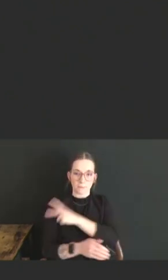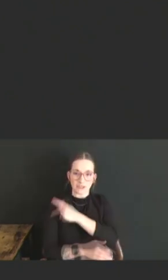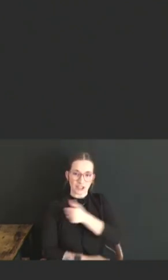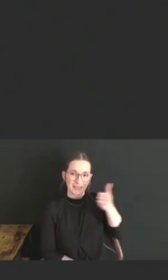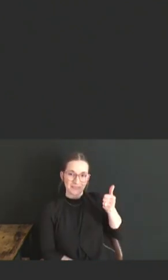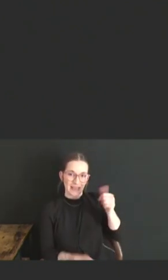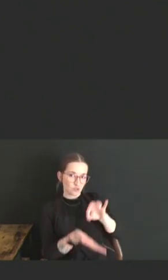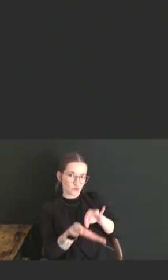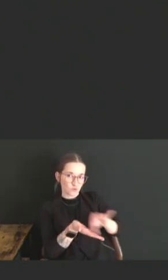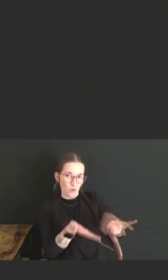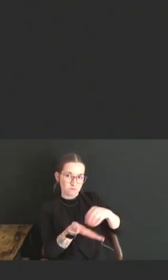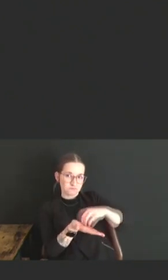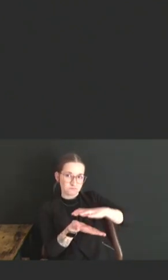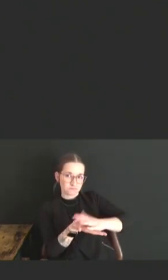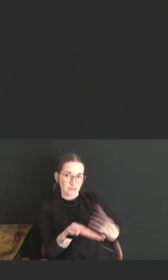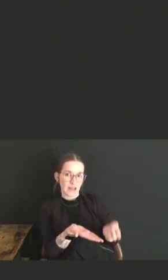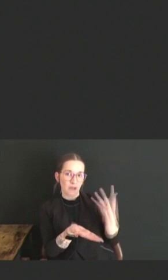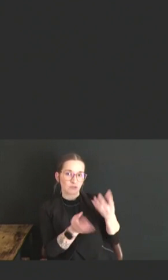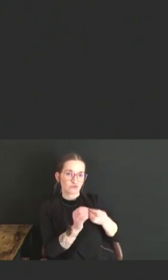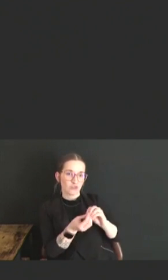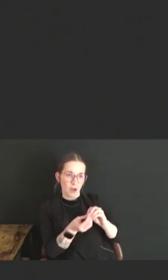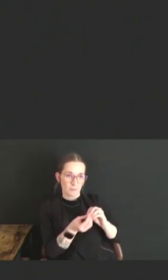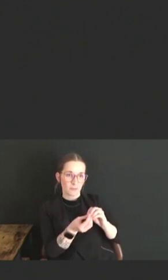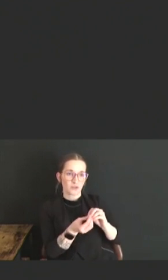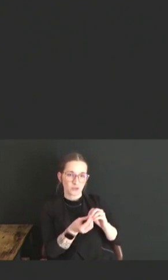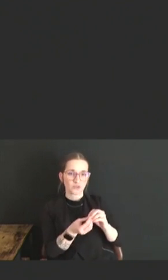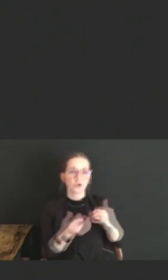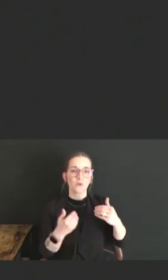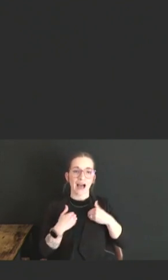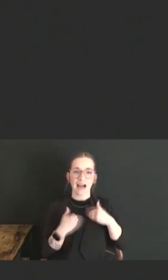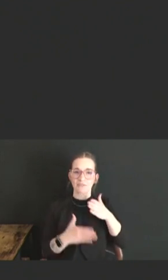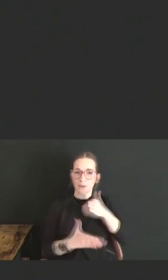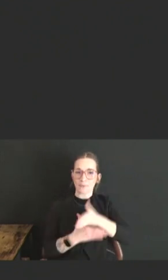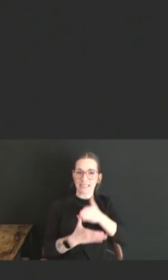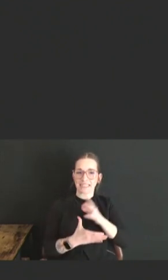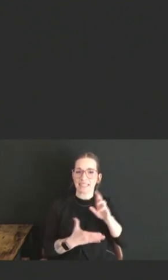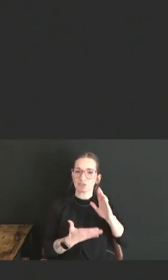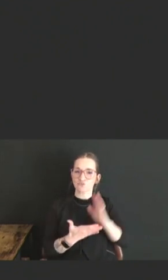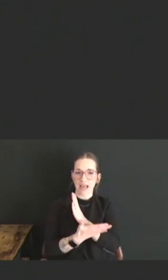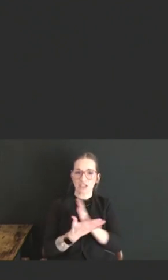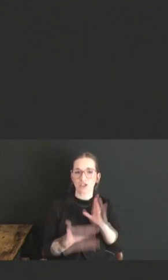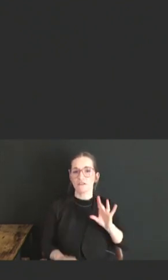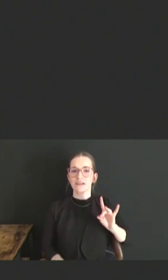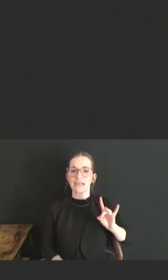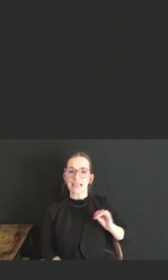an interquartile range of 89 to 95, suggesting overall good health, although there were some